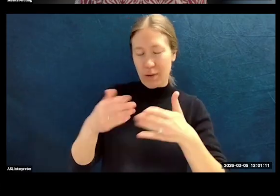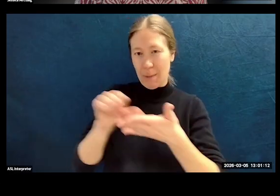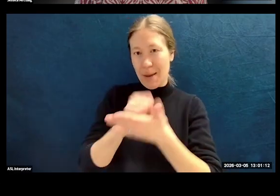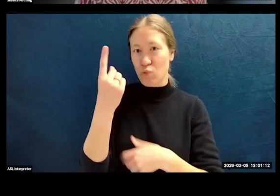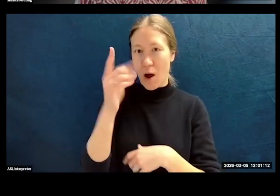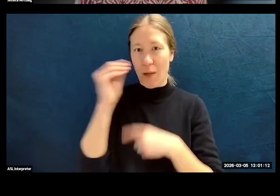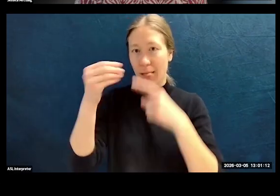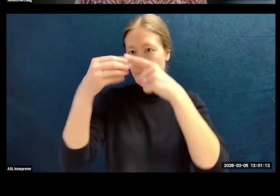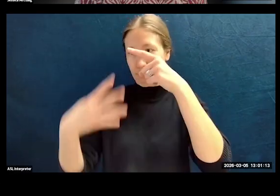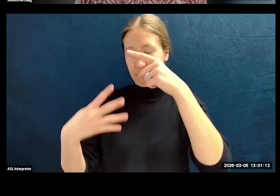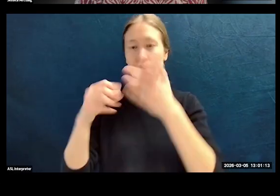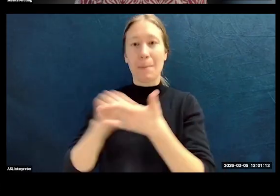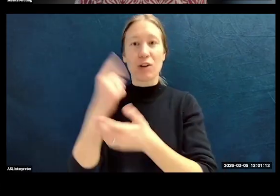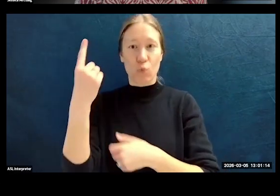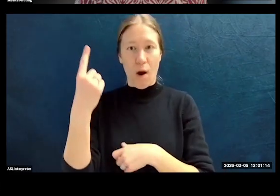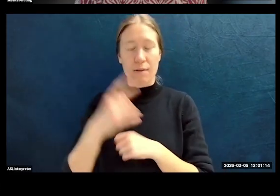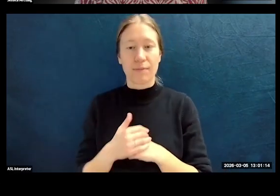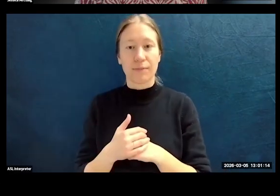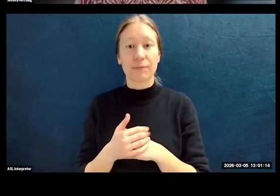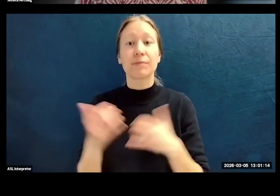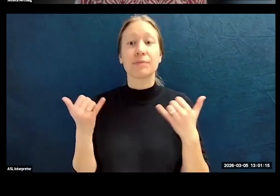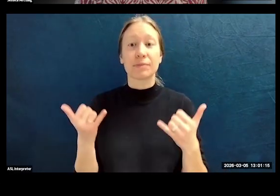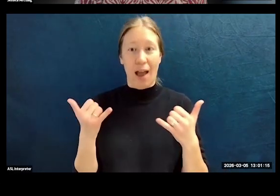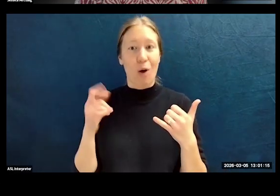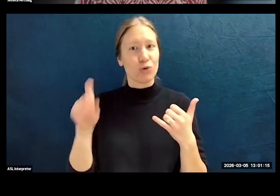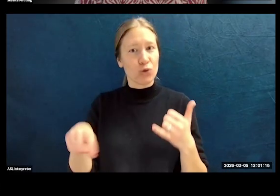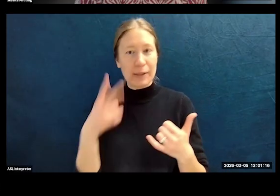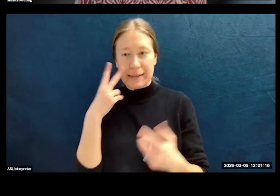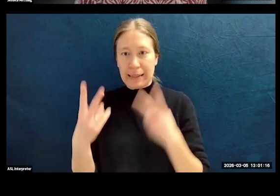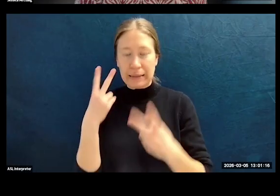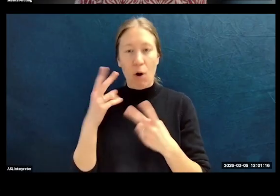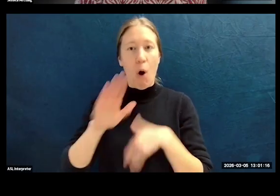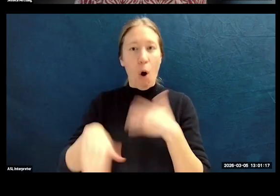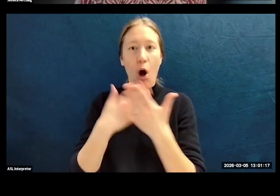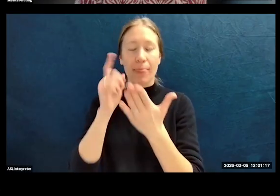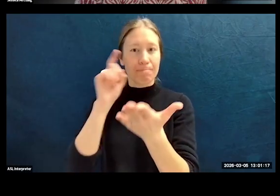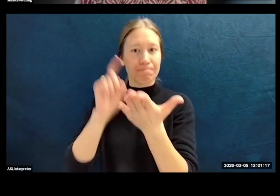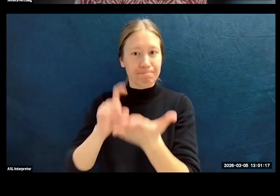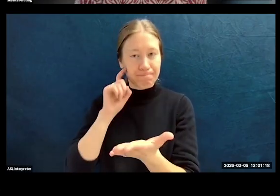Once I expand this, I should be able to see all of the detectable content that is available on page one.